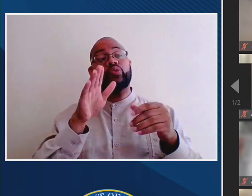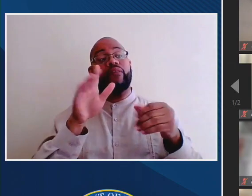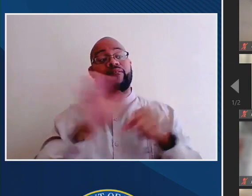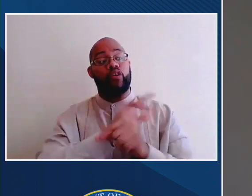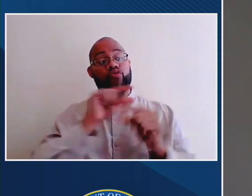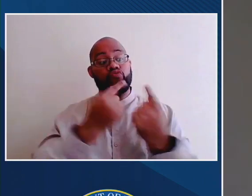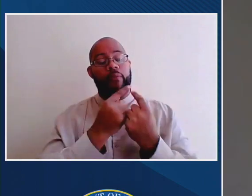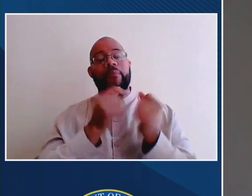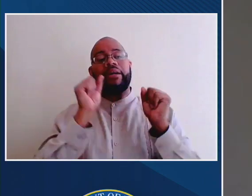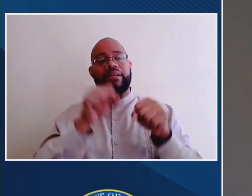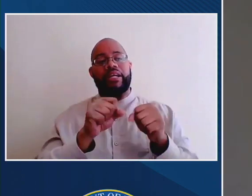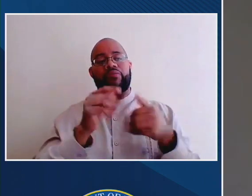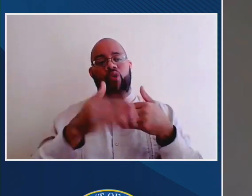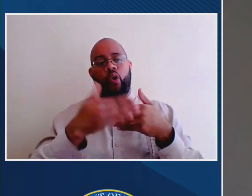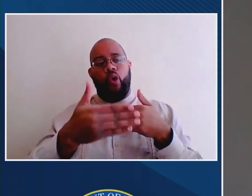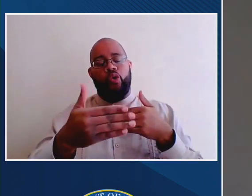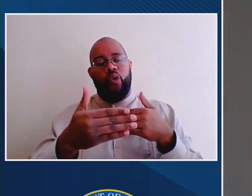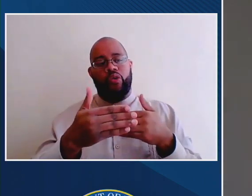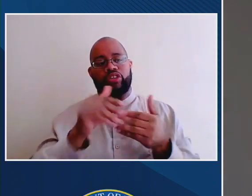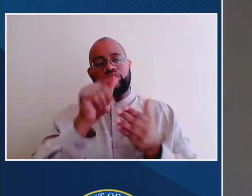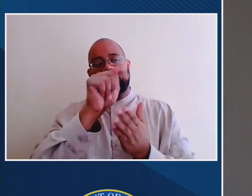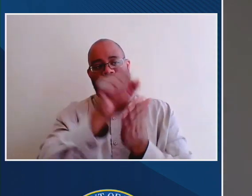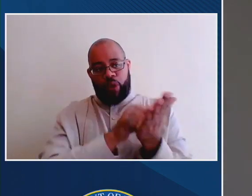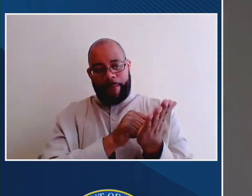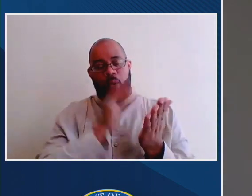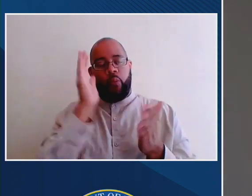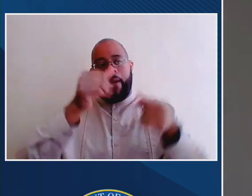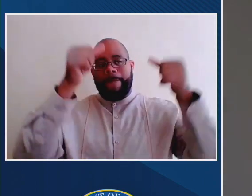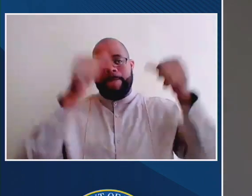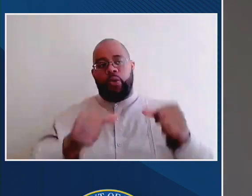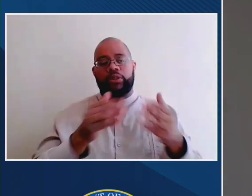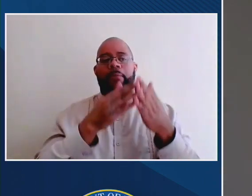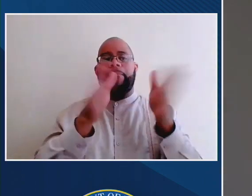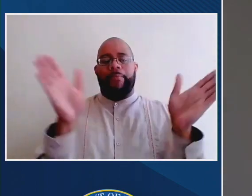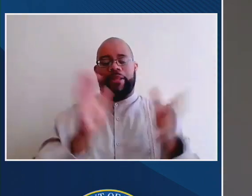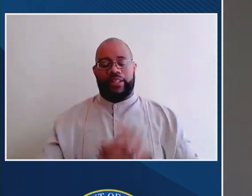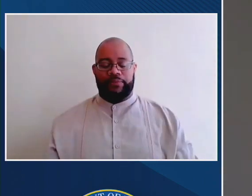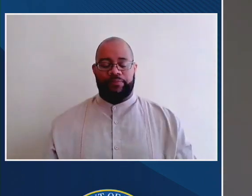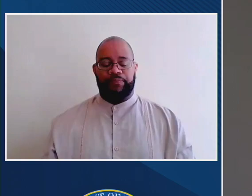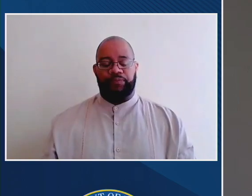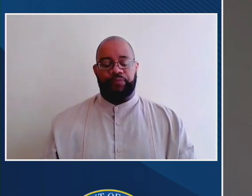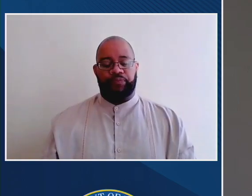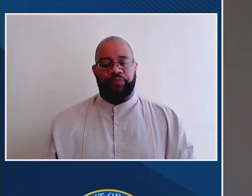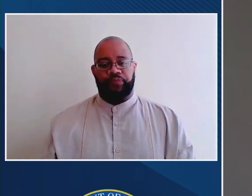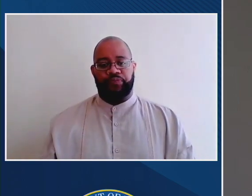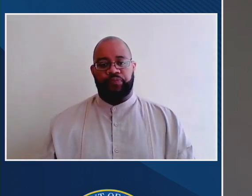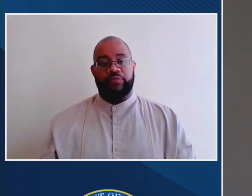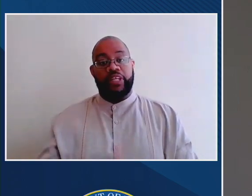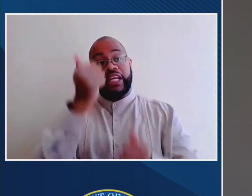an ongoing transcript that will be posted publicly. Each day, the public will have